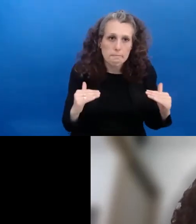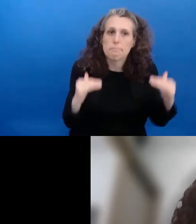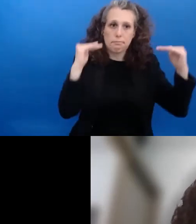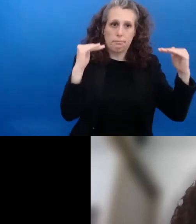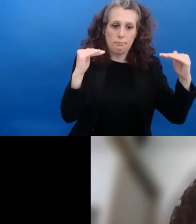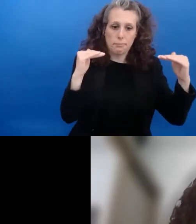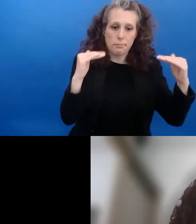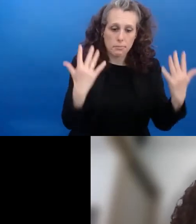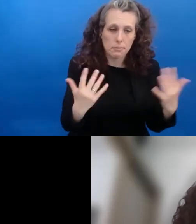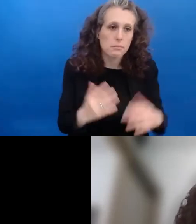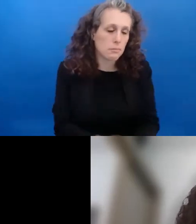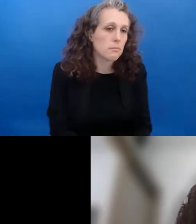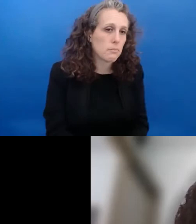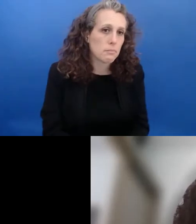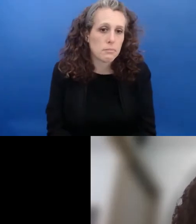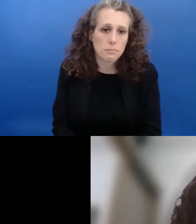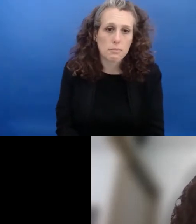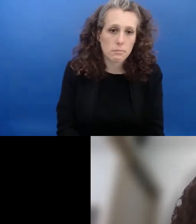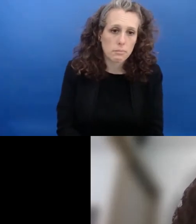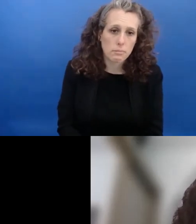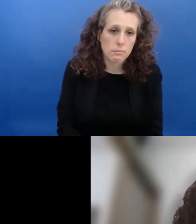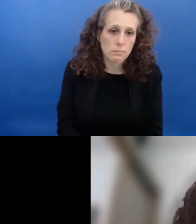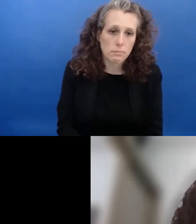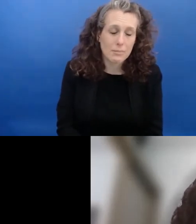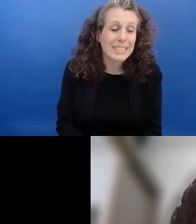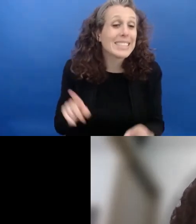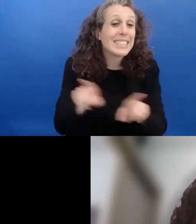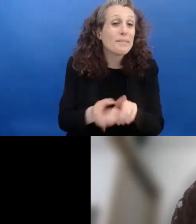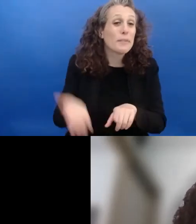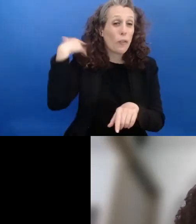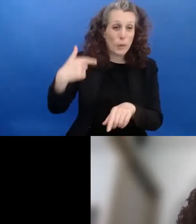even better because as i mentioned at the beginning we know that people with disabilities